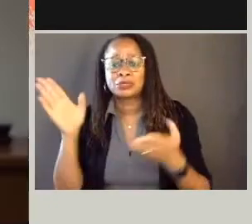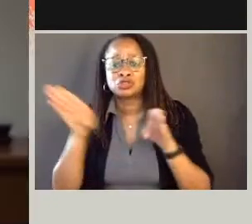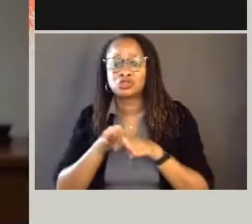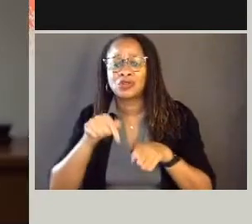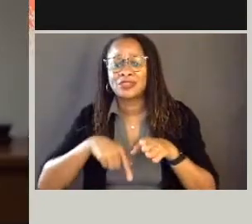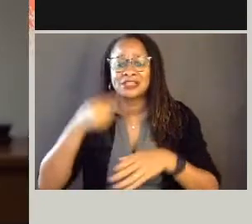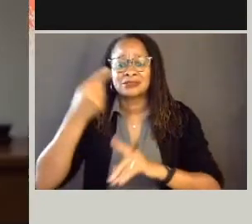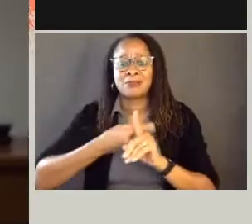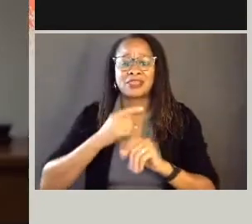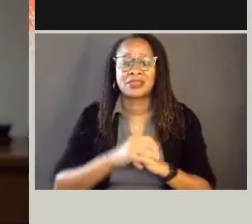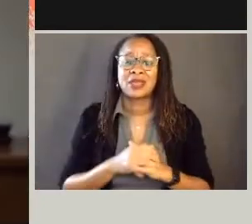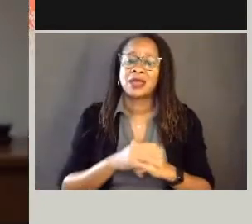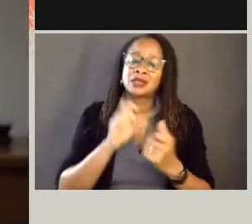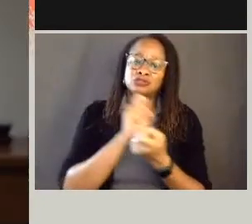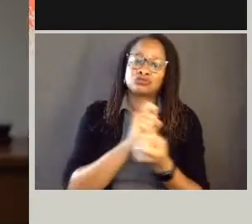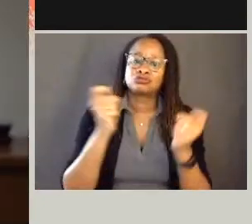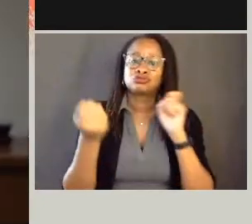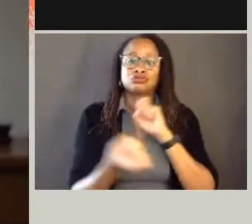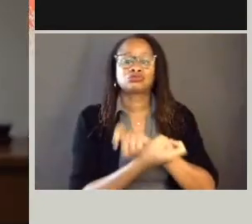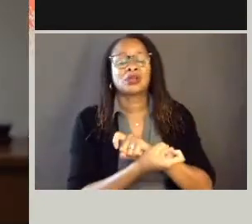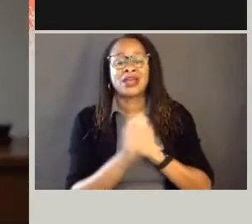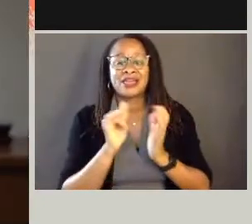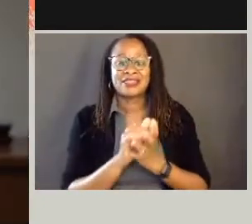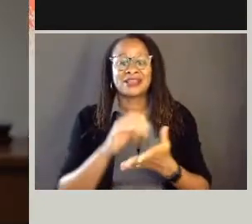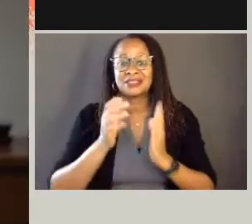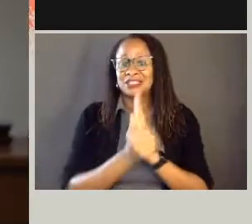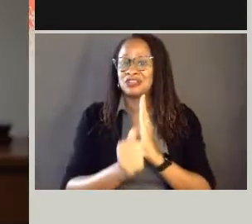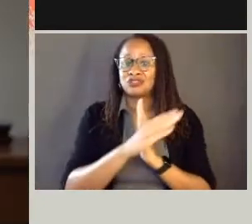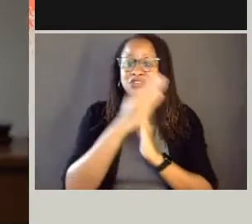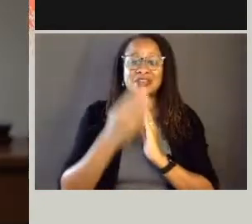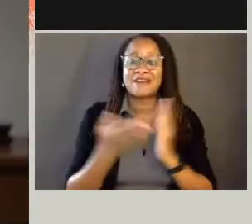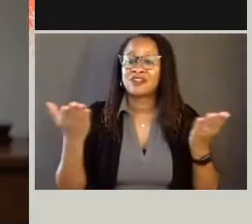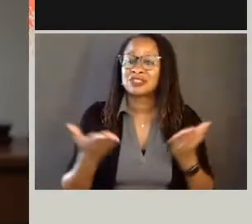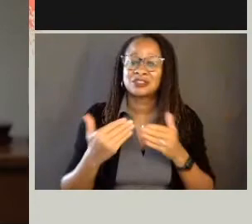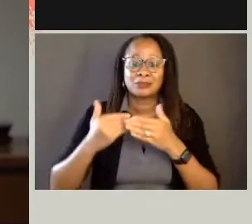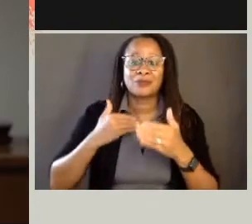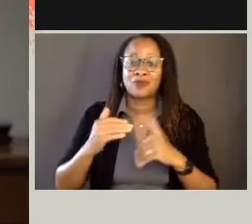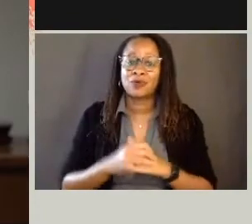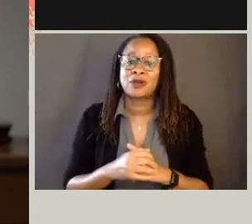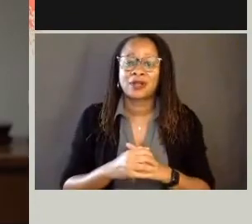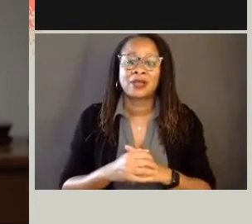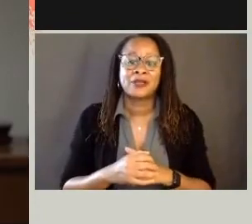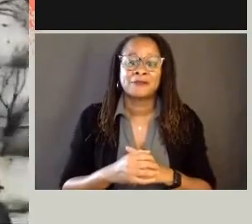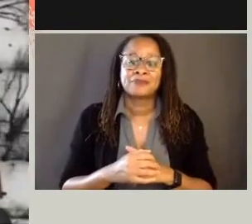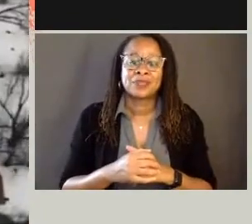will be shut down this month. Transformation on a scale that never existed before in any American district.